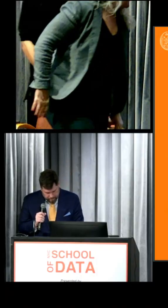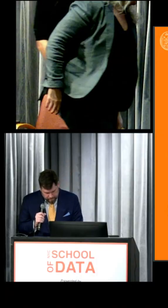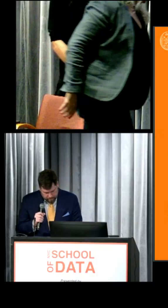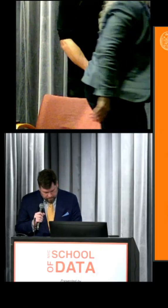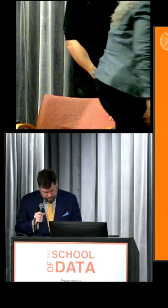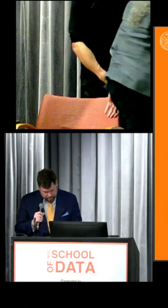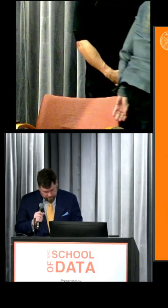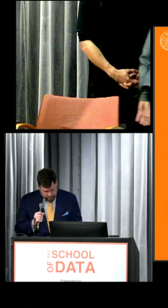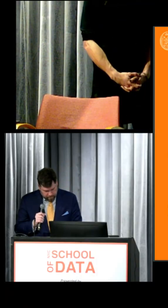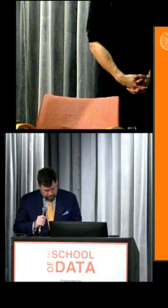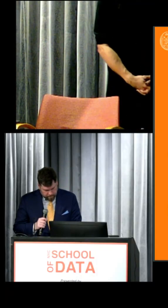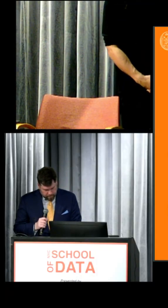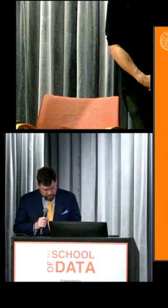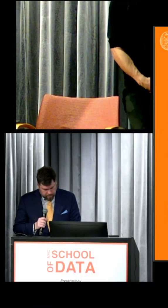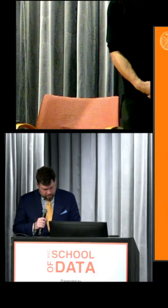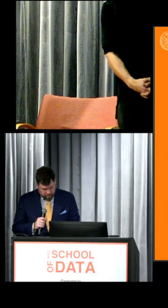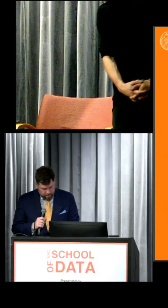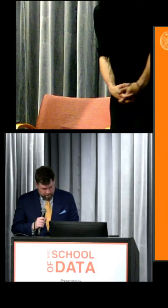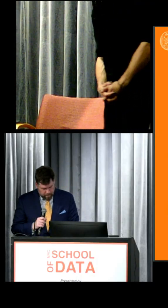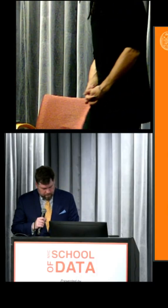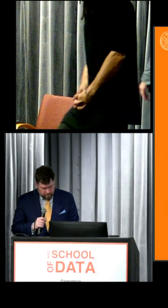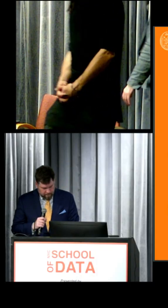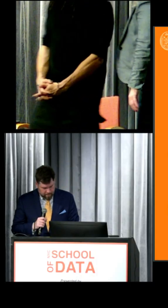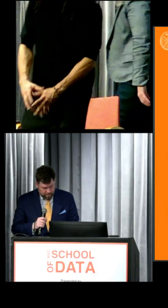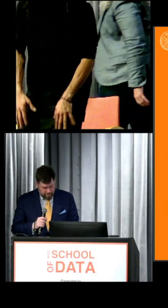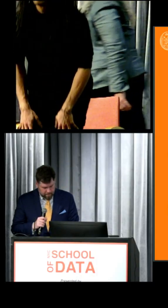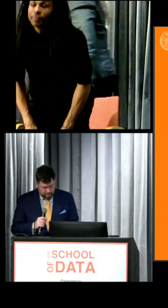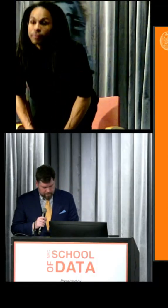types of technology would be the best way to tell this story.